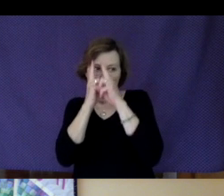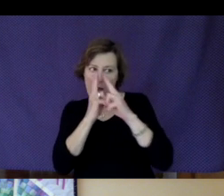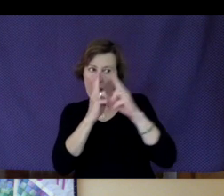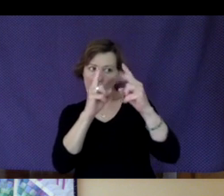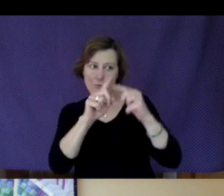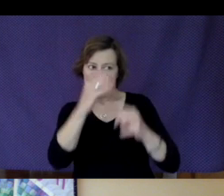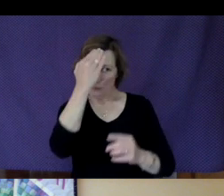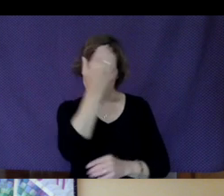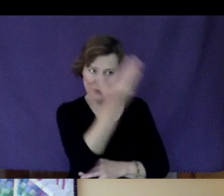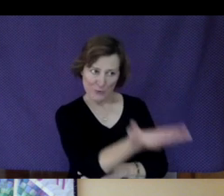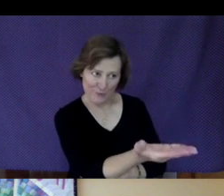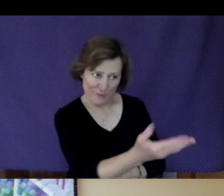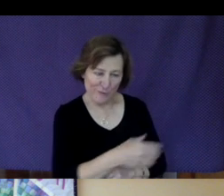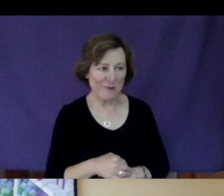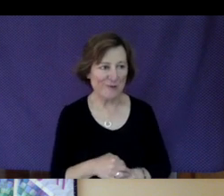You are surrounded by love